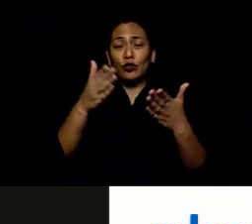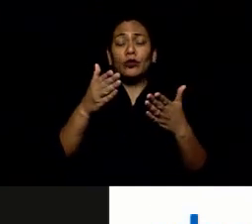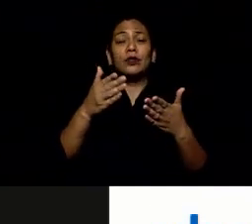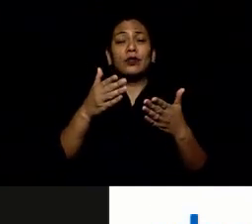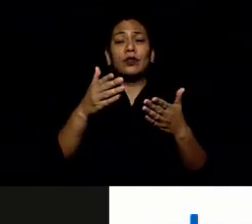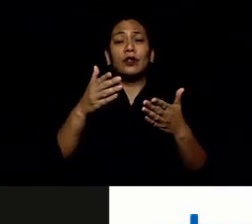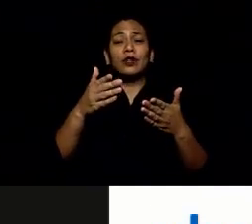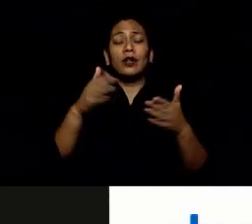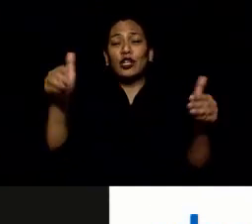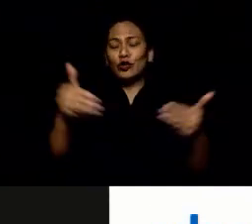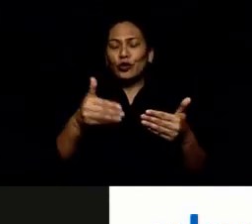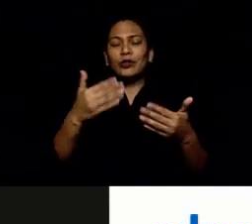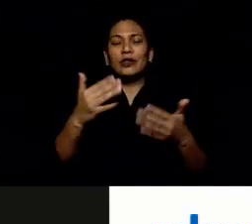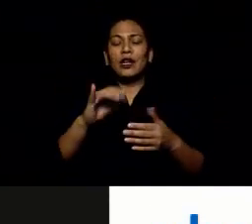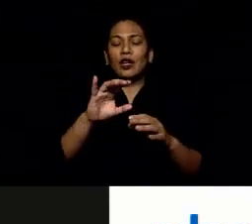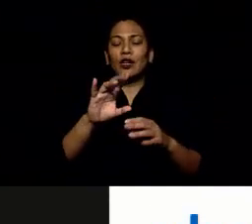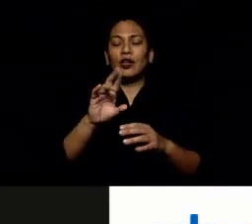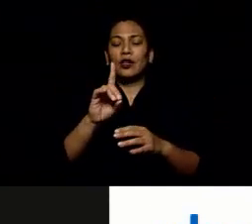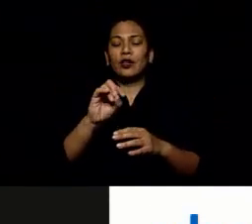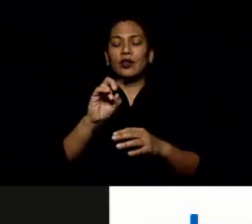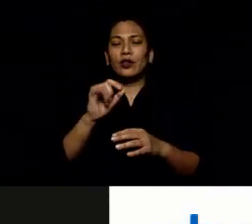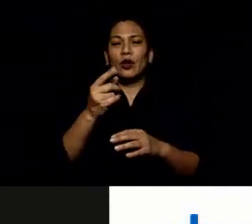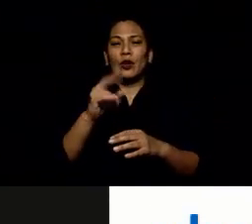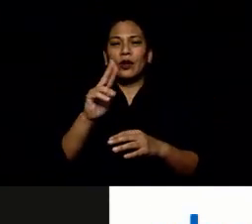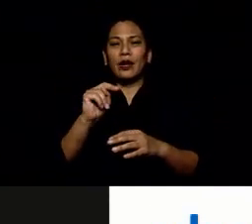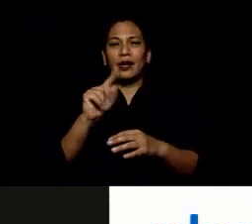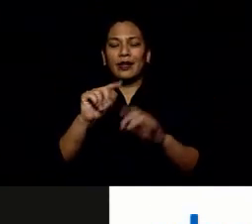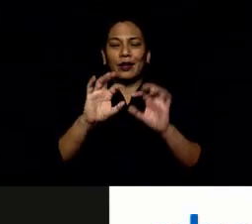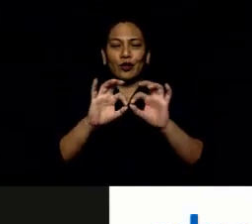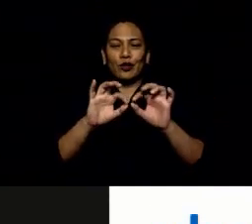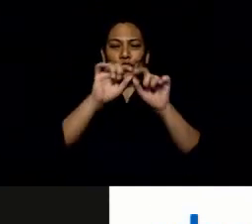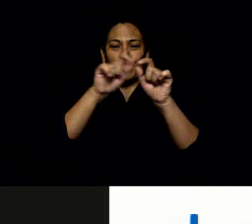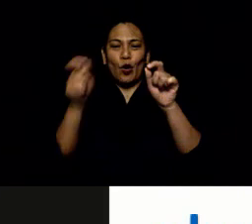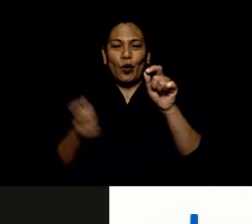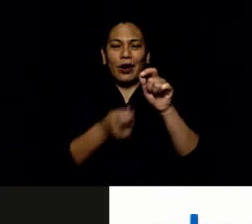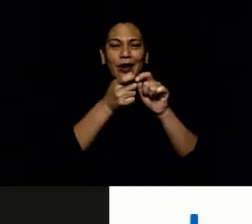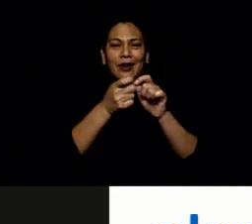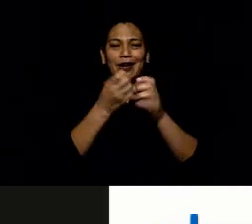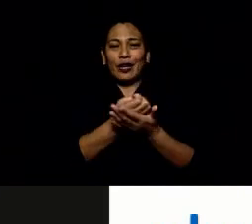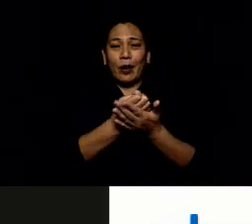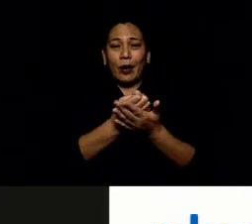Basically you want to be within that nice green donut there, where we're meeting the social foundations.